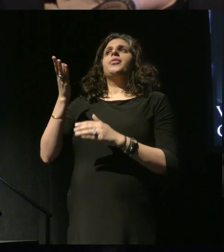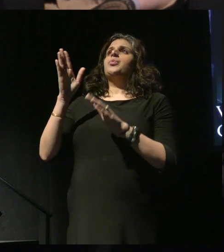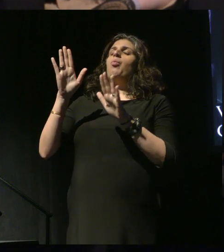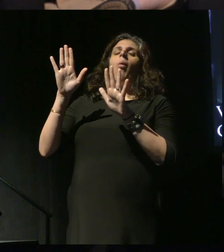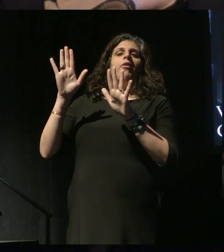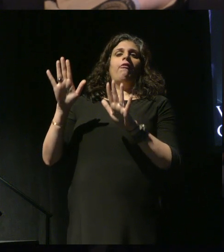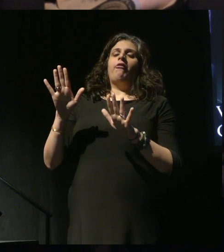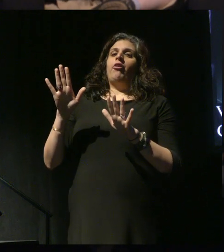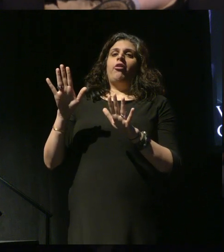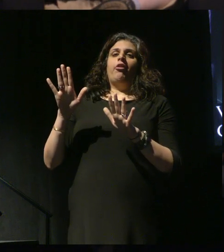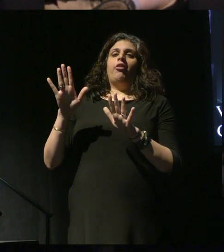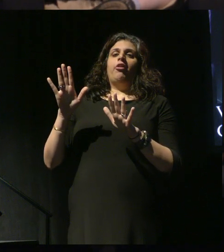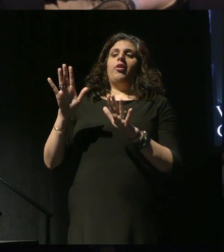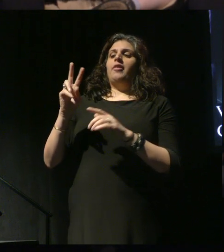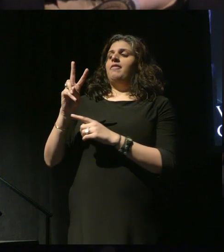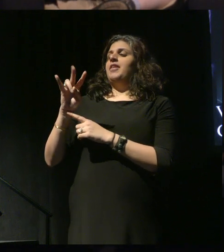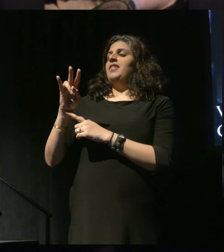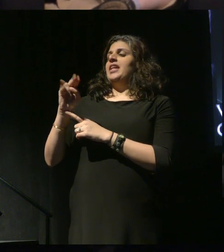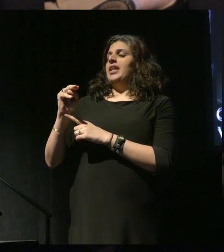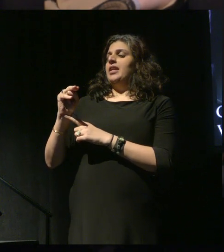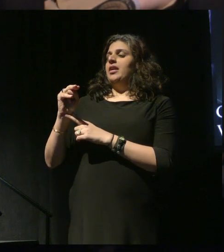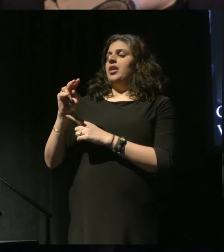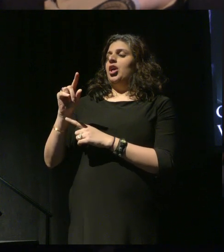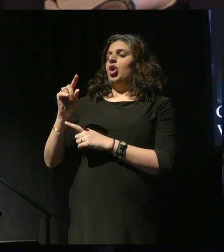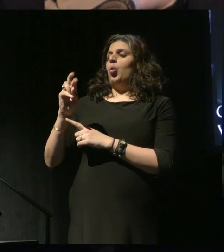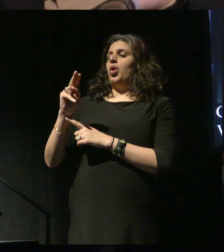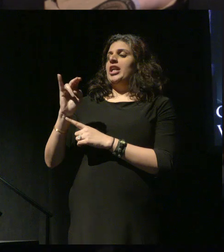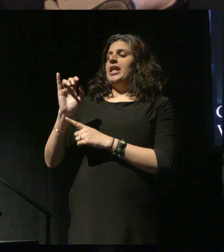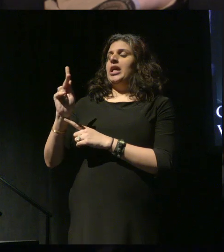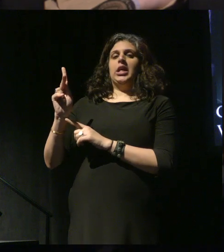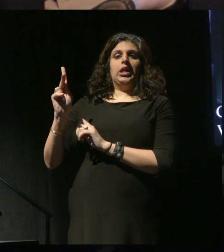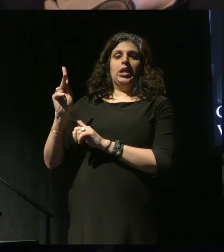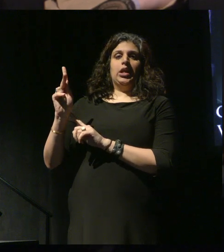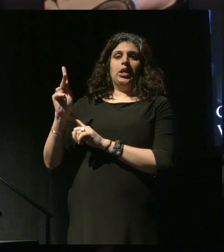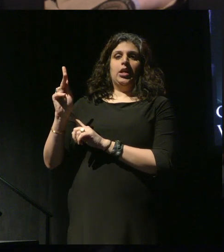Vivian Gornick, why am I forgetting the name of this book?